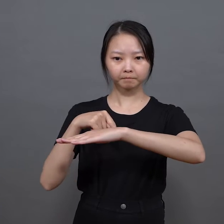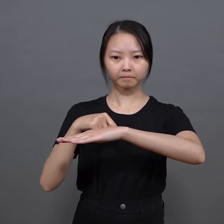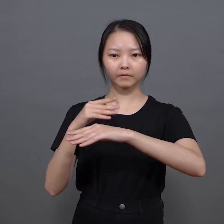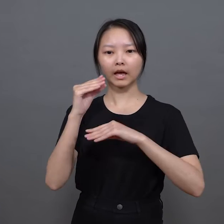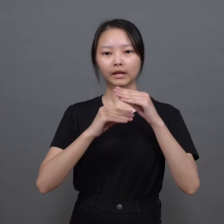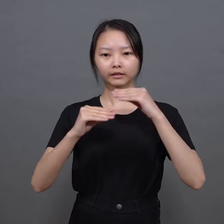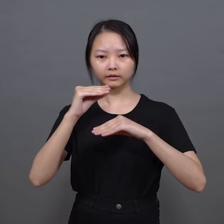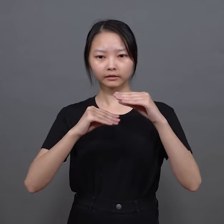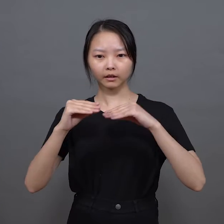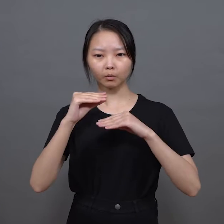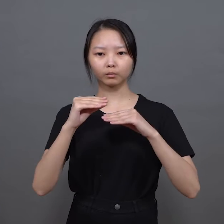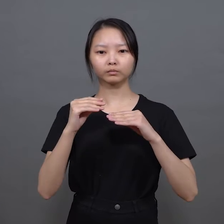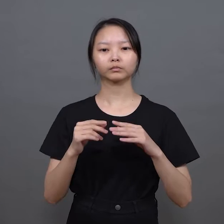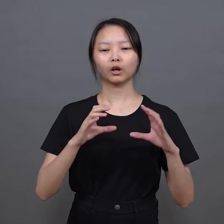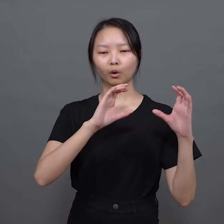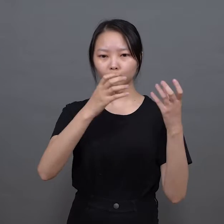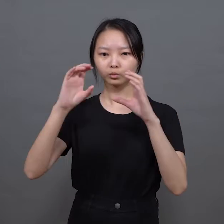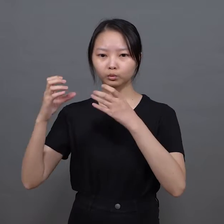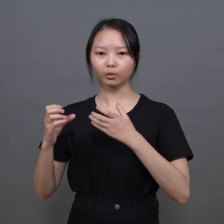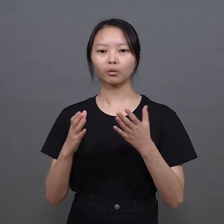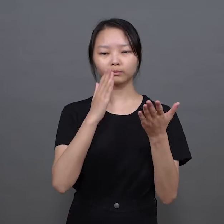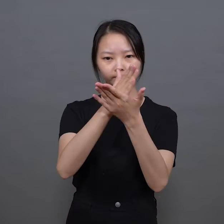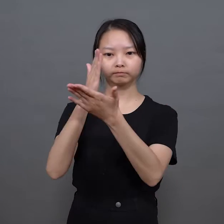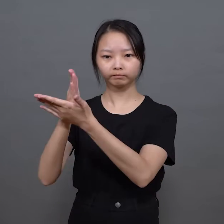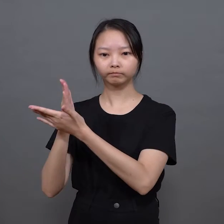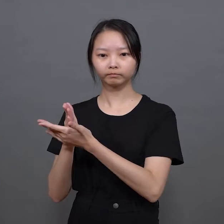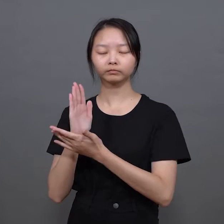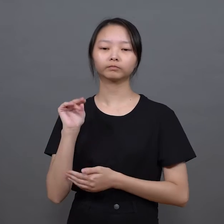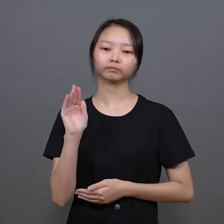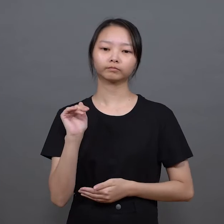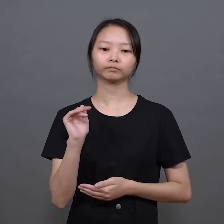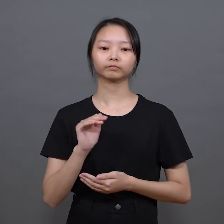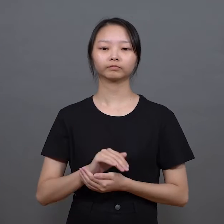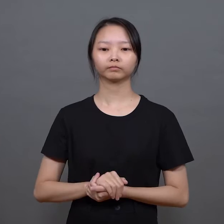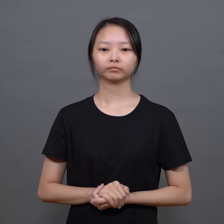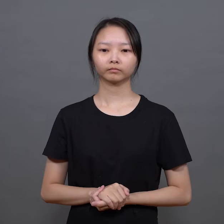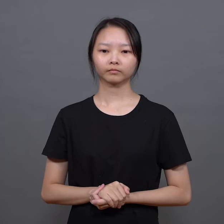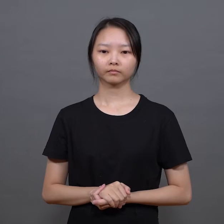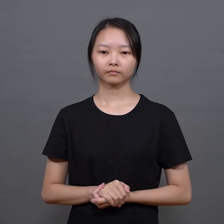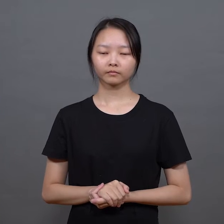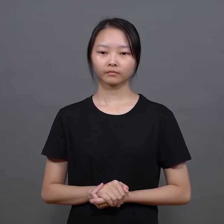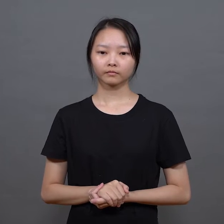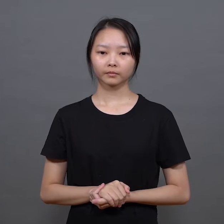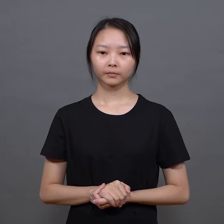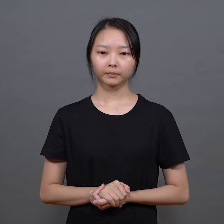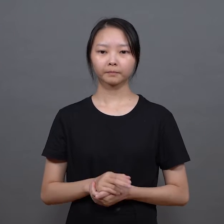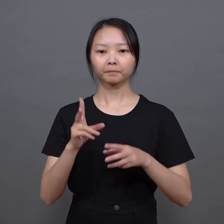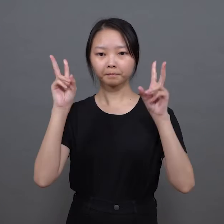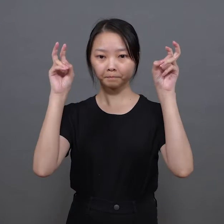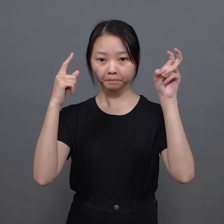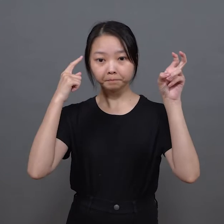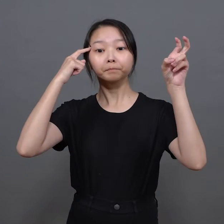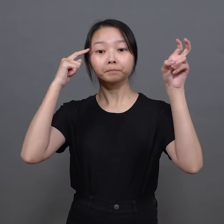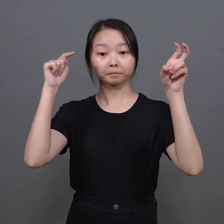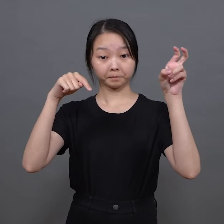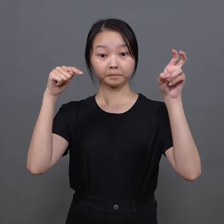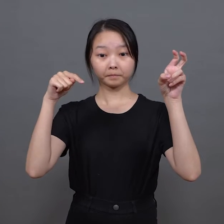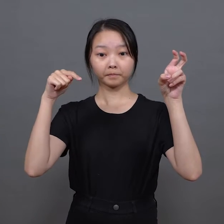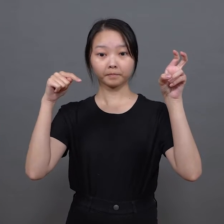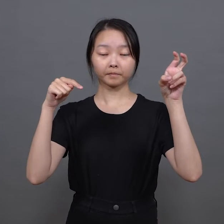different kinds of spaces which are within the building The idea of enlightenment